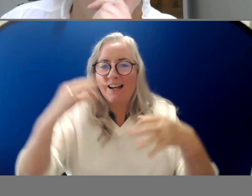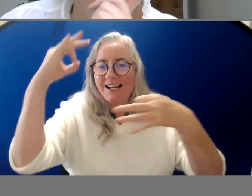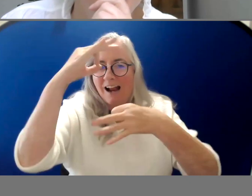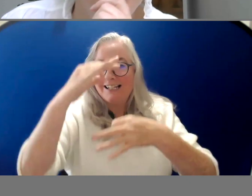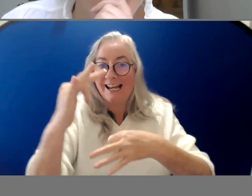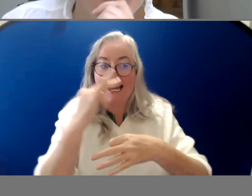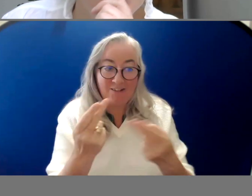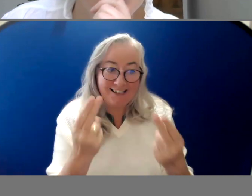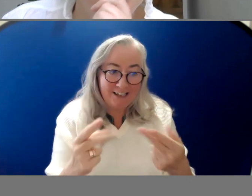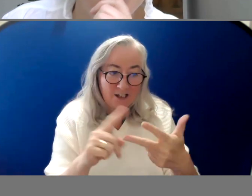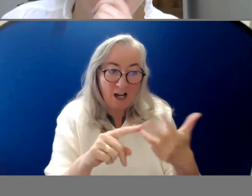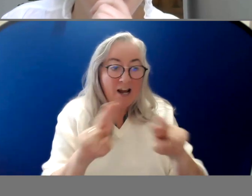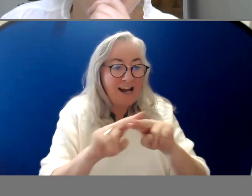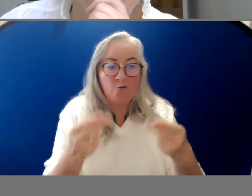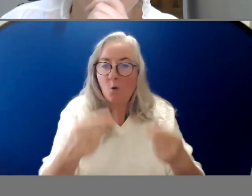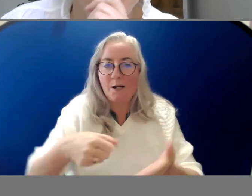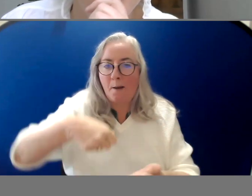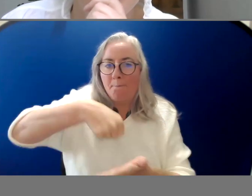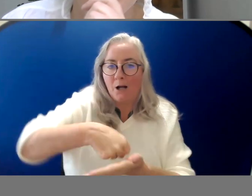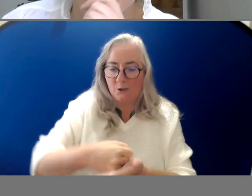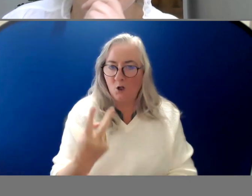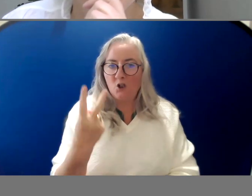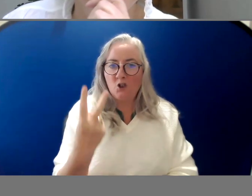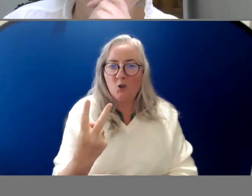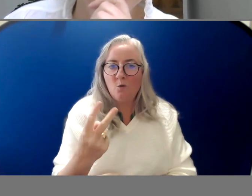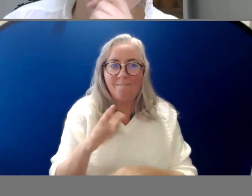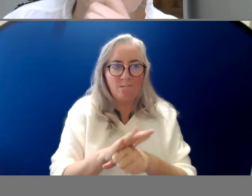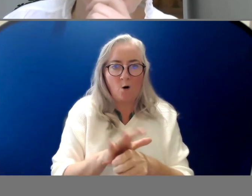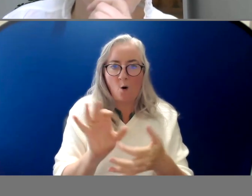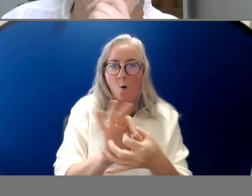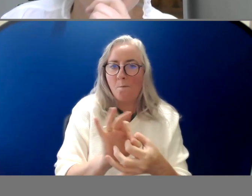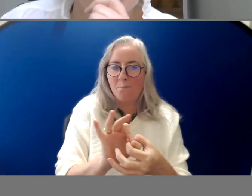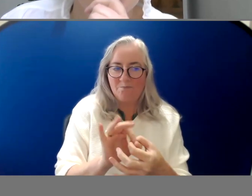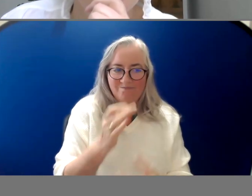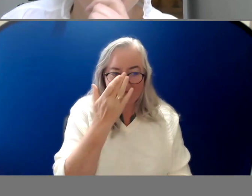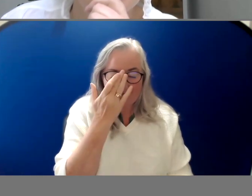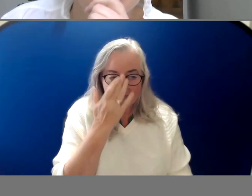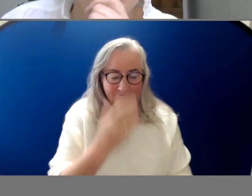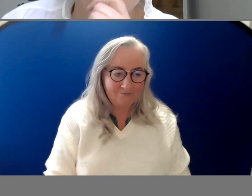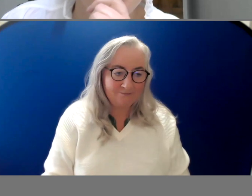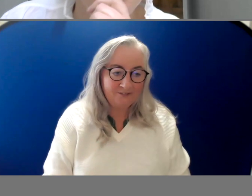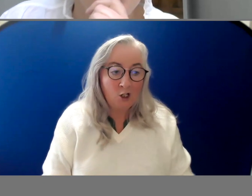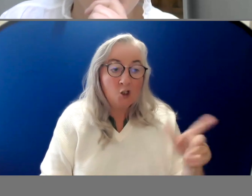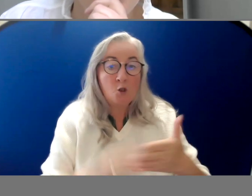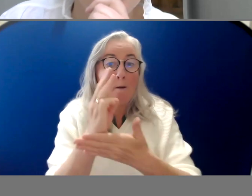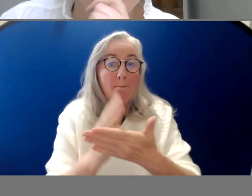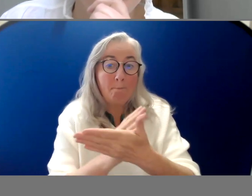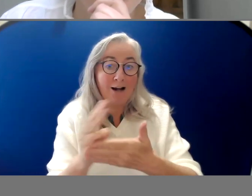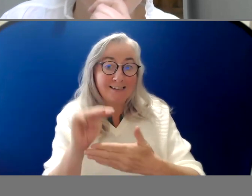and they're not required at the bottom two steps of domestic stairs part M has further